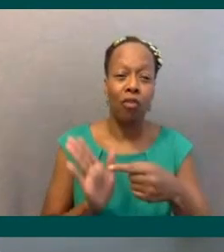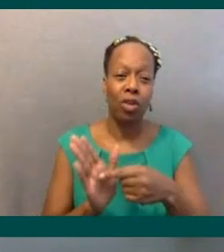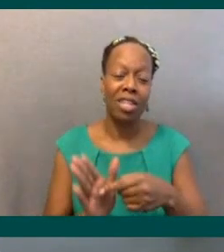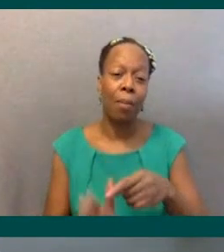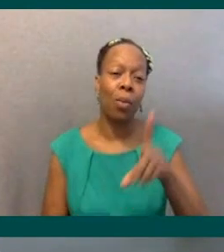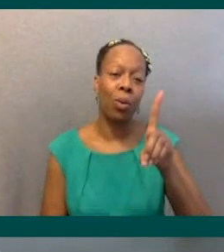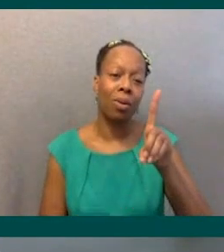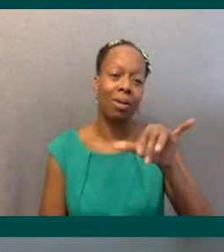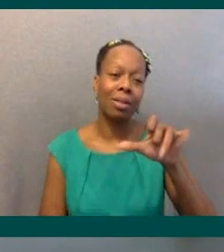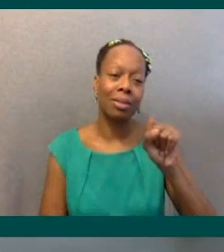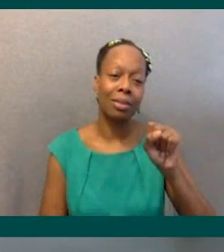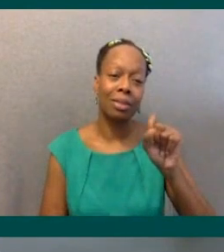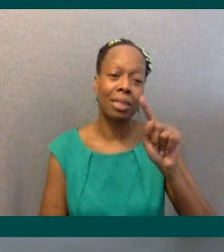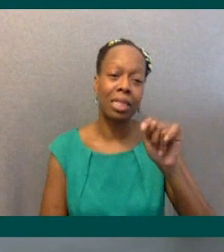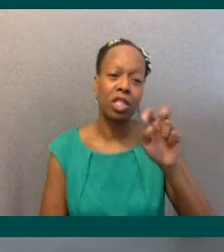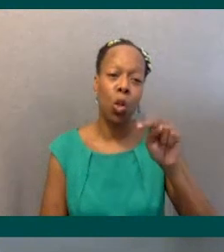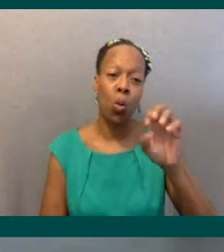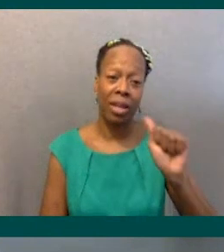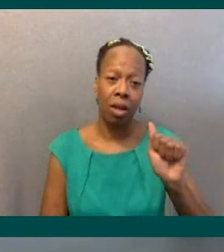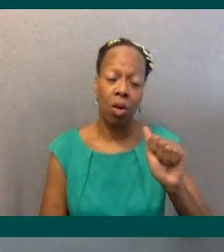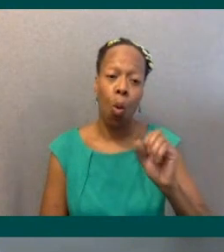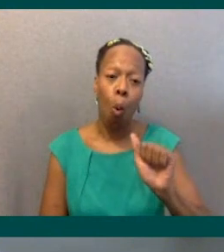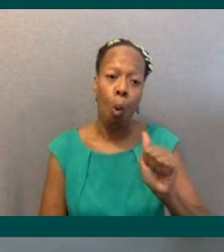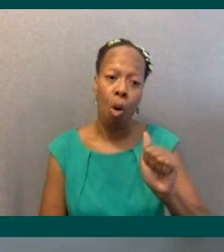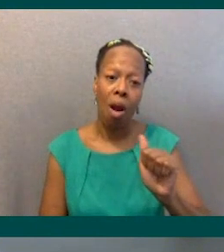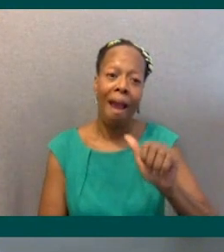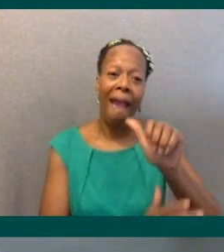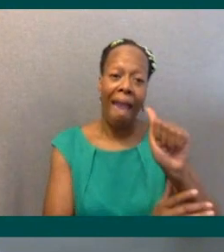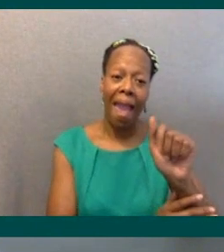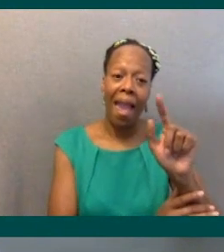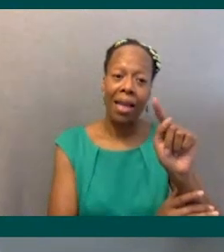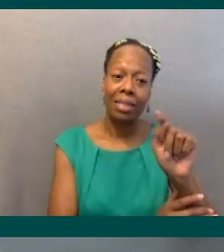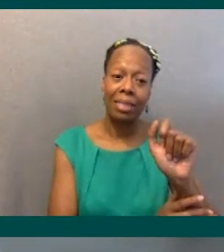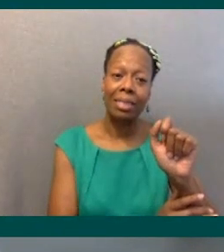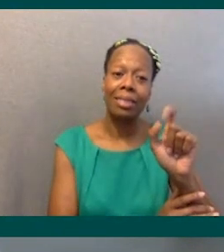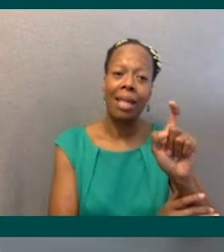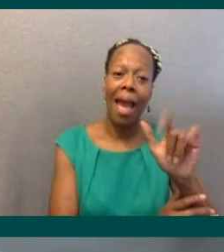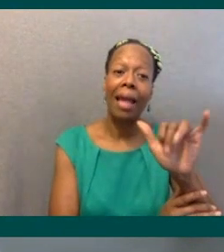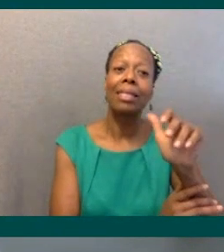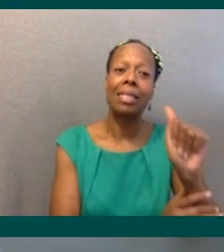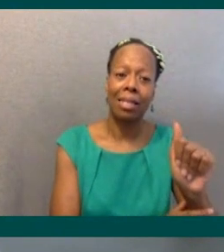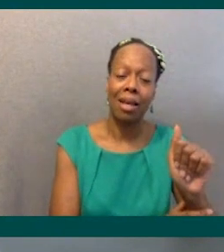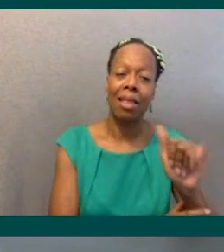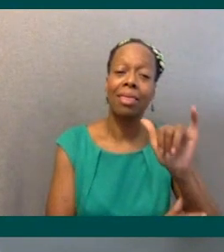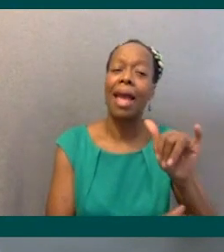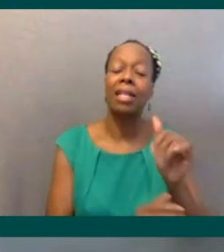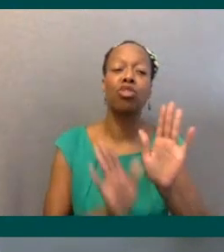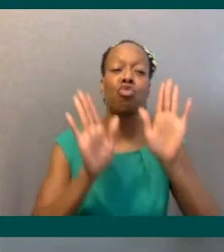Those are great times to have a neurologist be one of the key components.